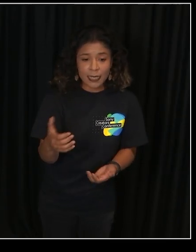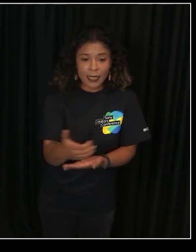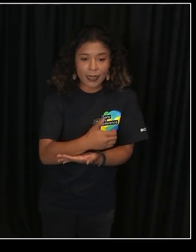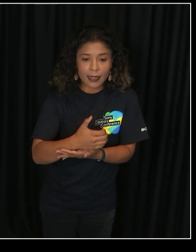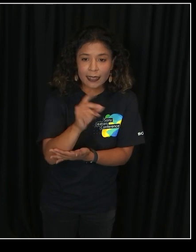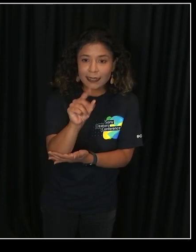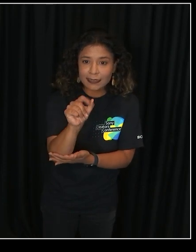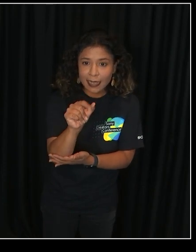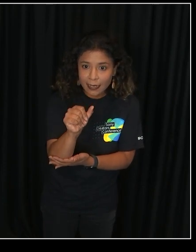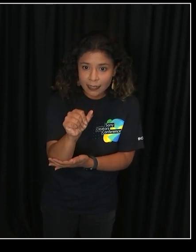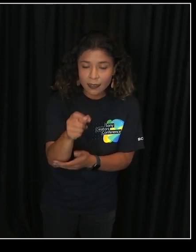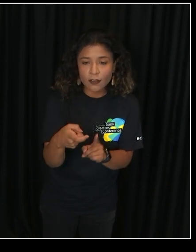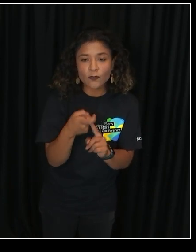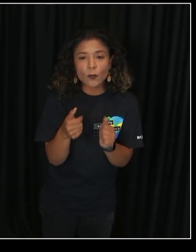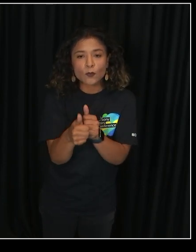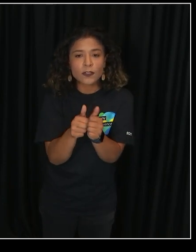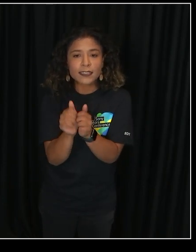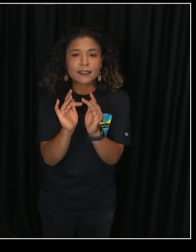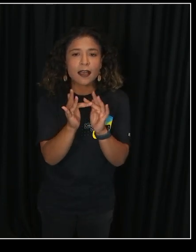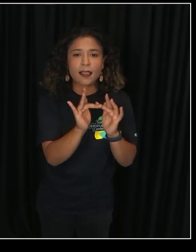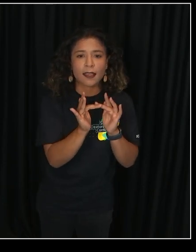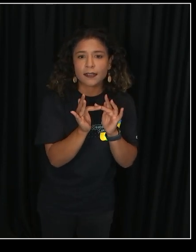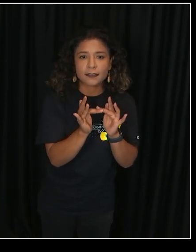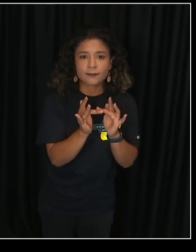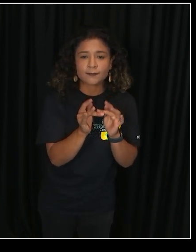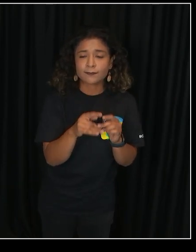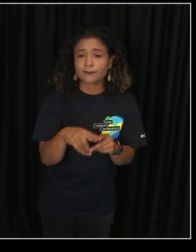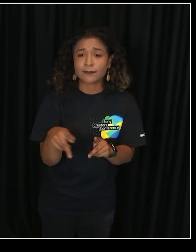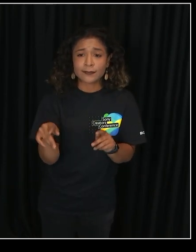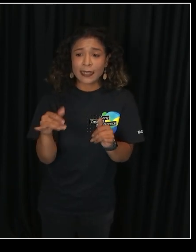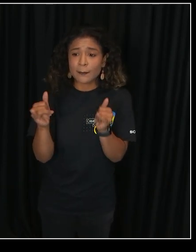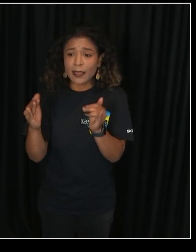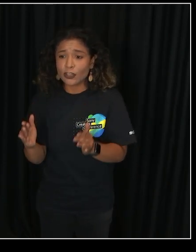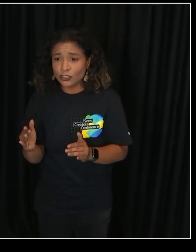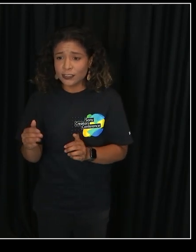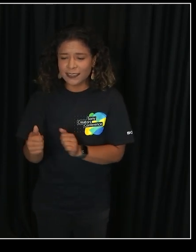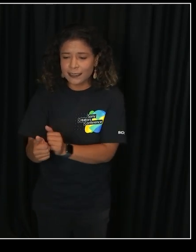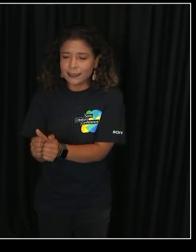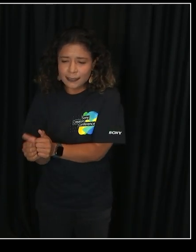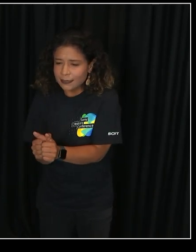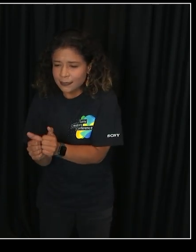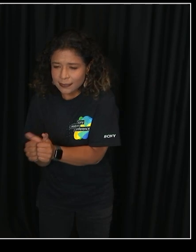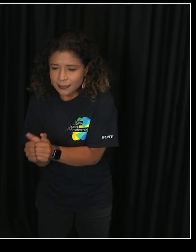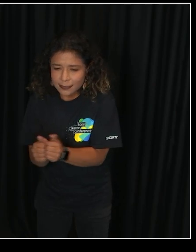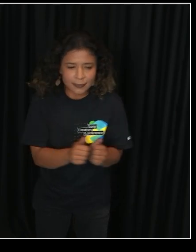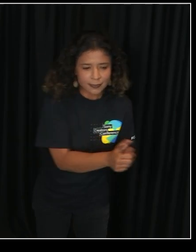where they had players around the world compete in time trial events with the exact same car and track